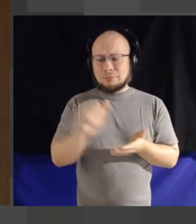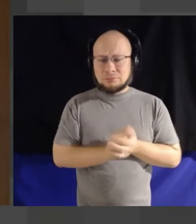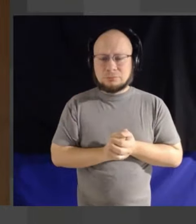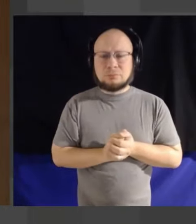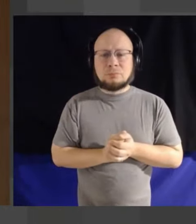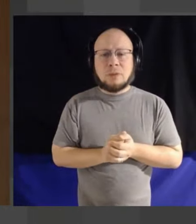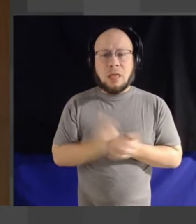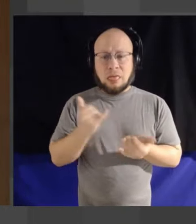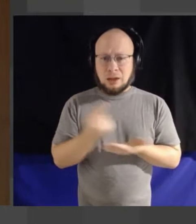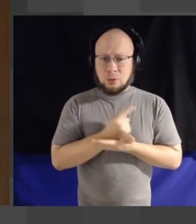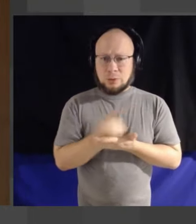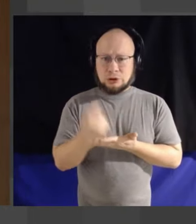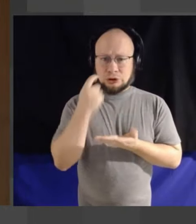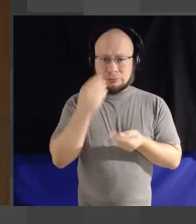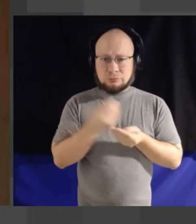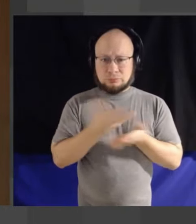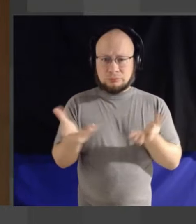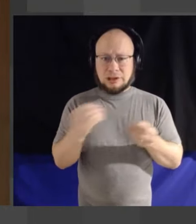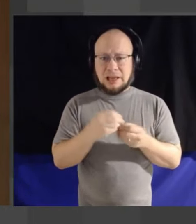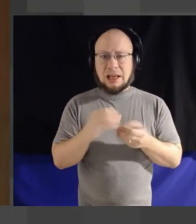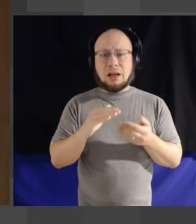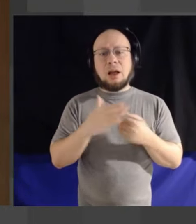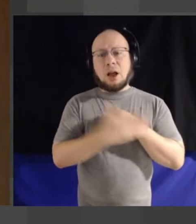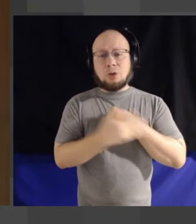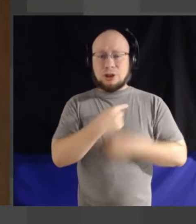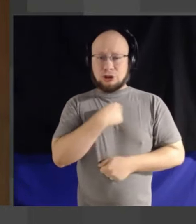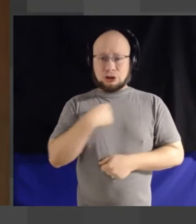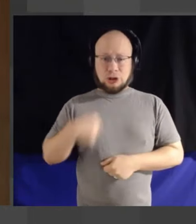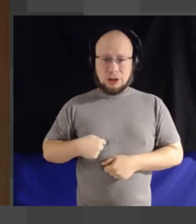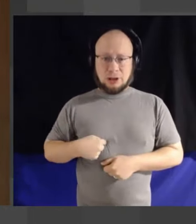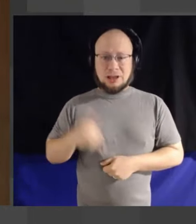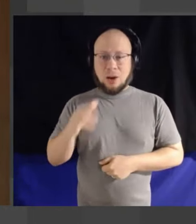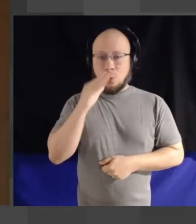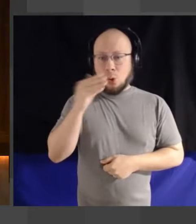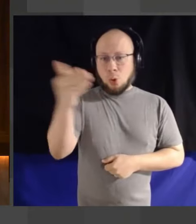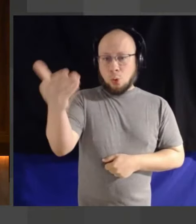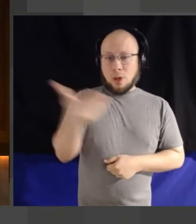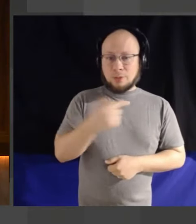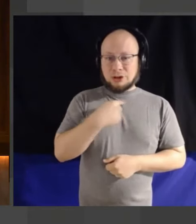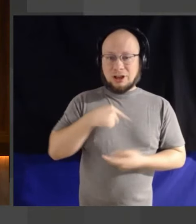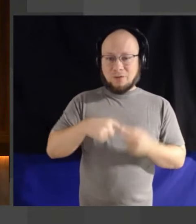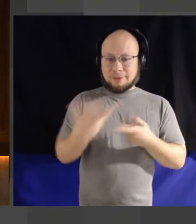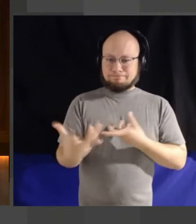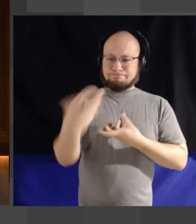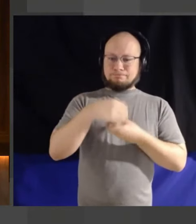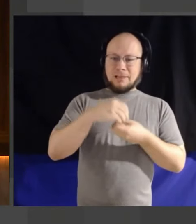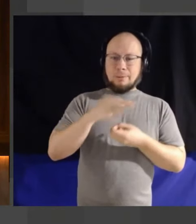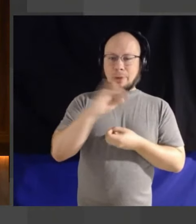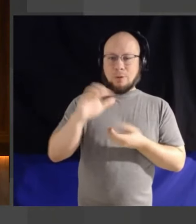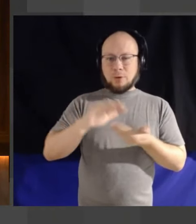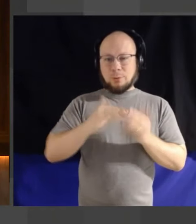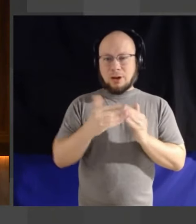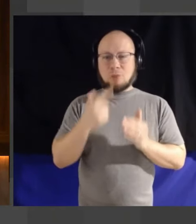PEOPLE CAN PLAY MOBILE WHICH IS SO FUN. AND THIS WEEK WE JUST LAUNCHED